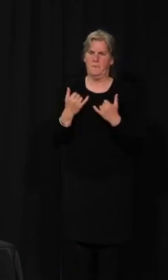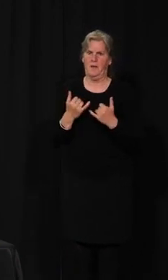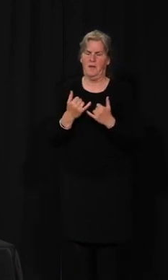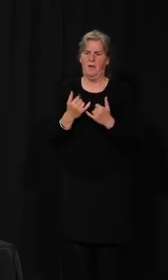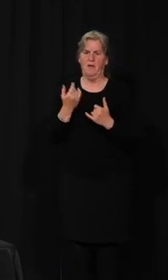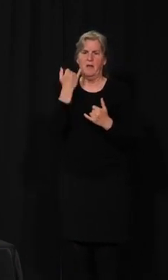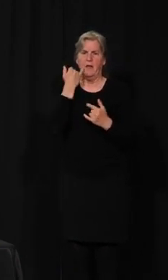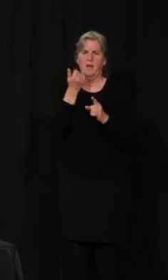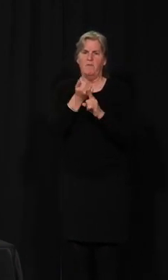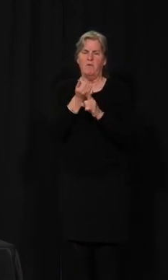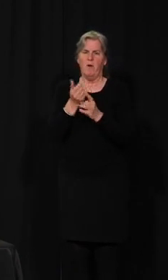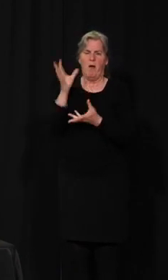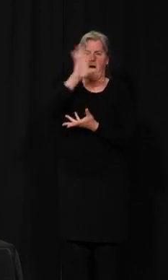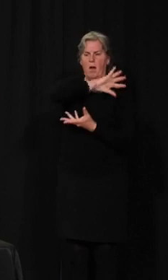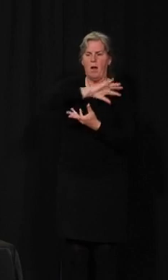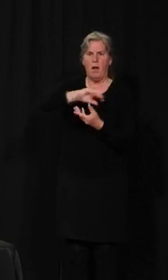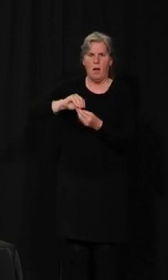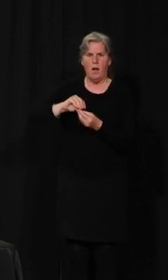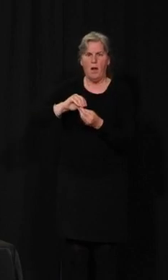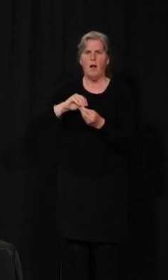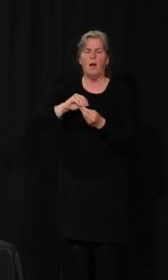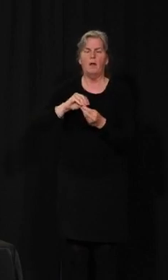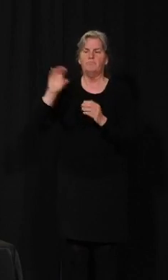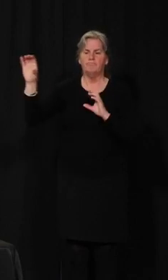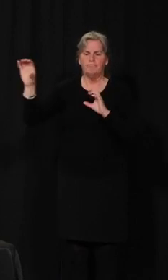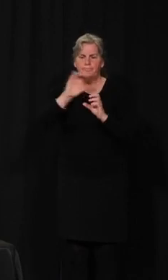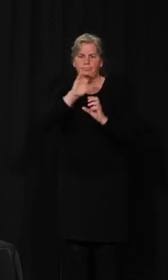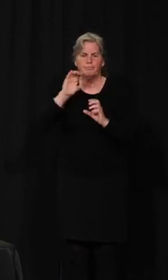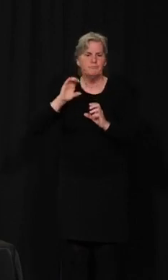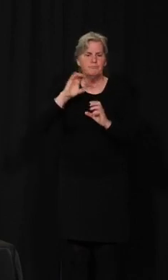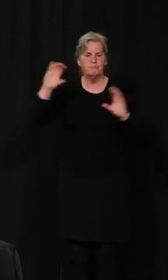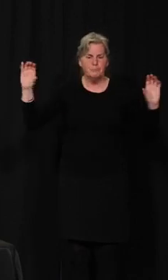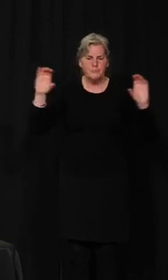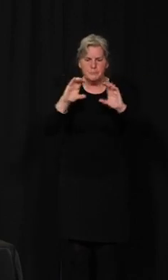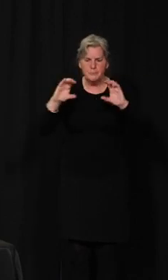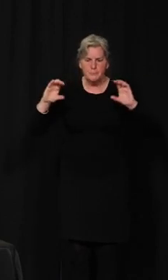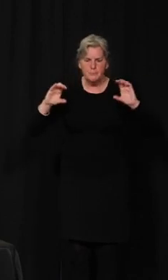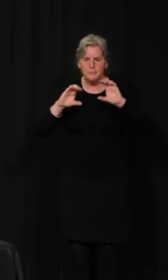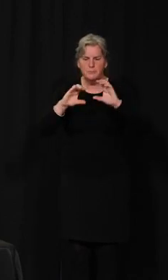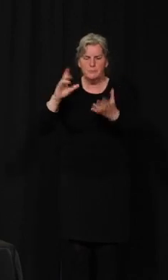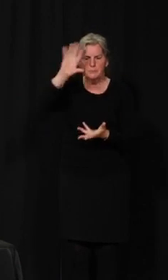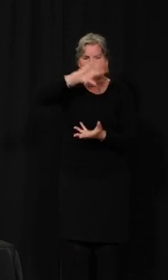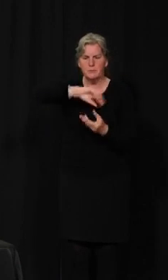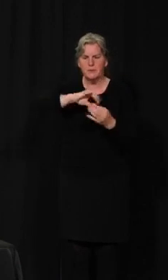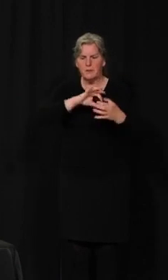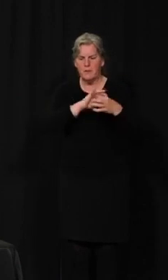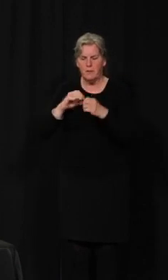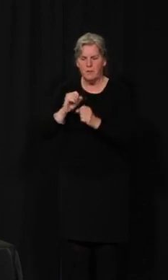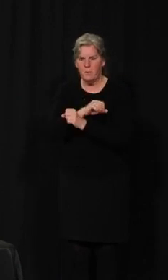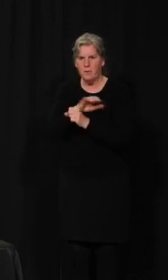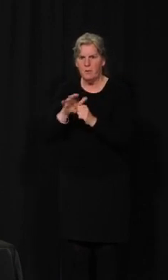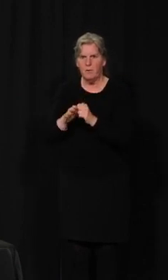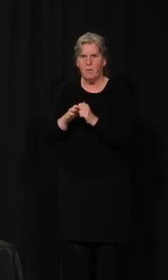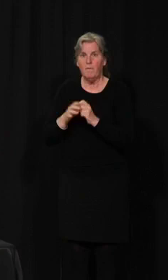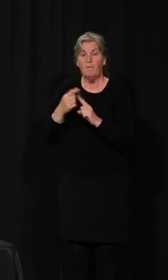at all of the different pocketsf relief for Yukoners through our territorial government, the totl